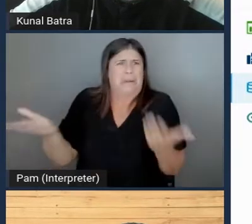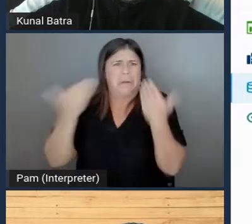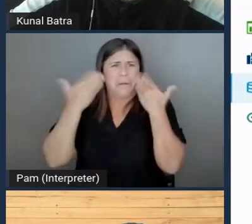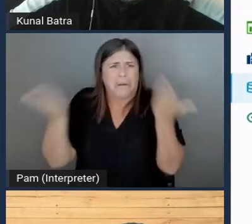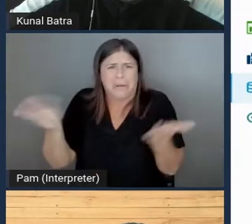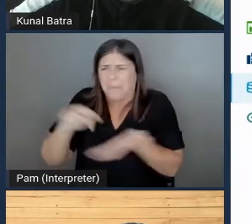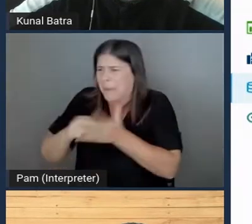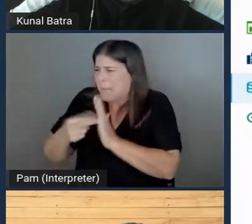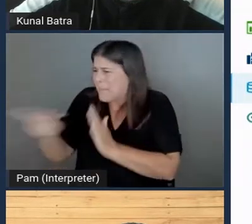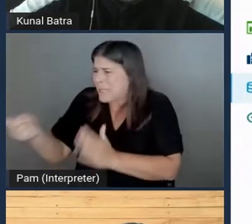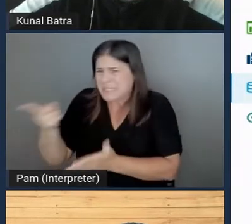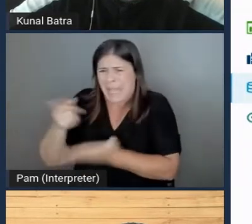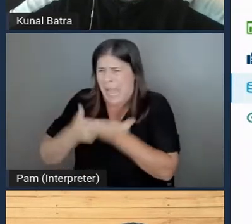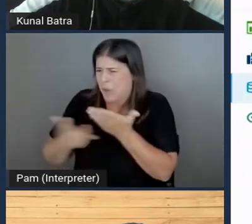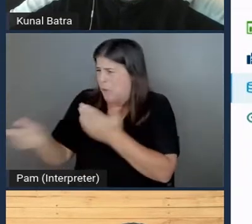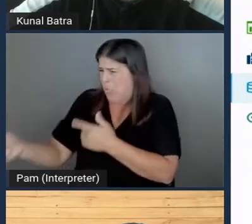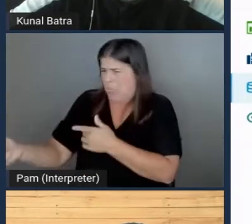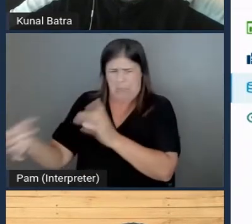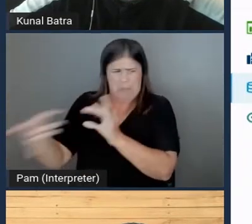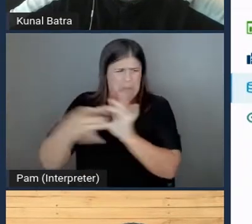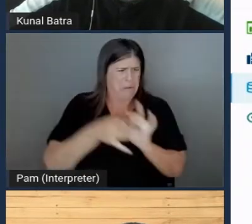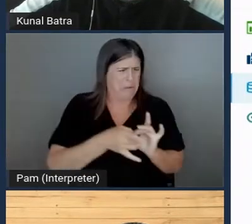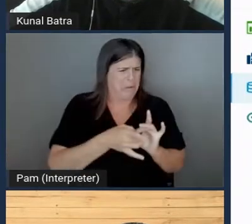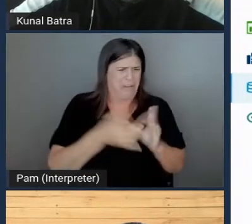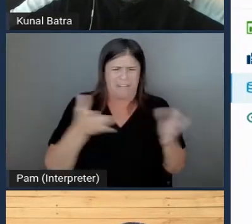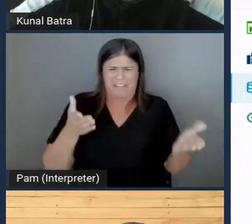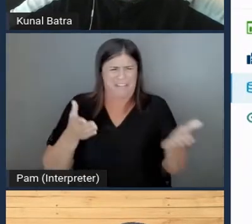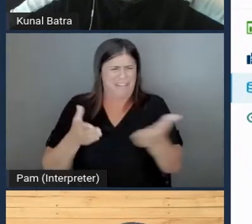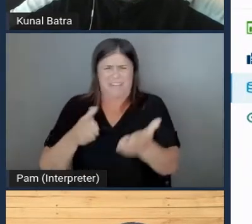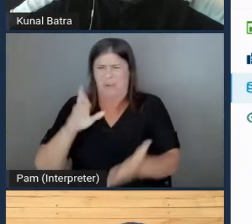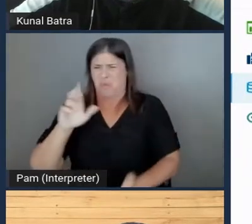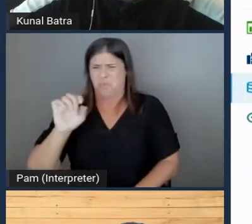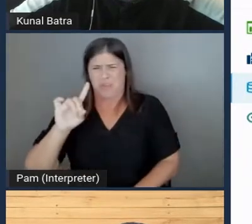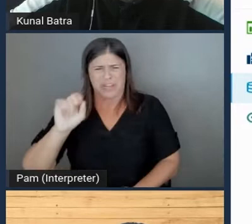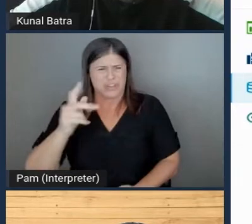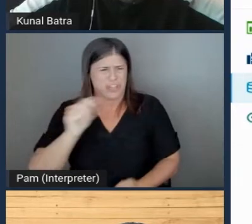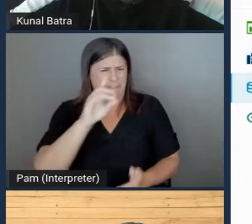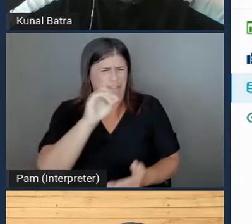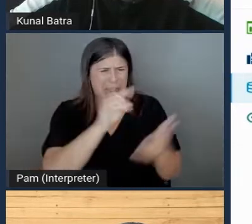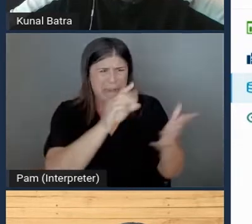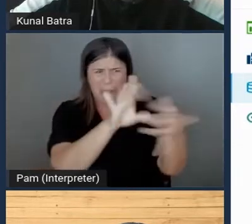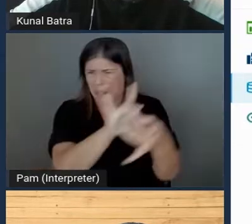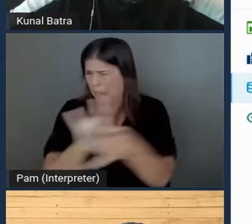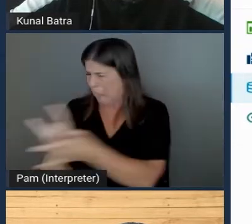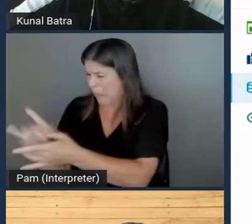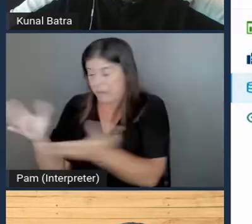or this table that is coming from Redshift. I don't wanna deal with Redshift. I just want to work in QuickSight.